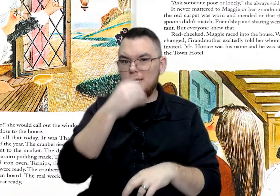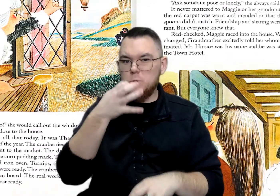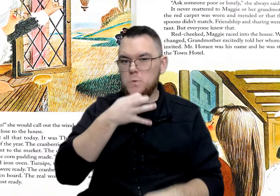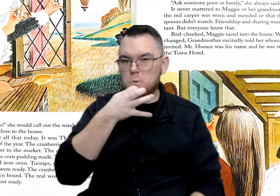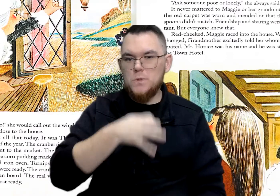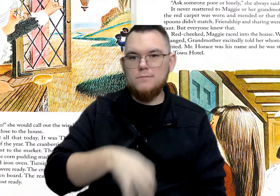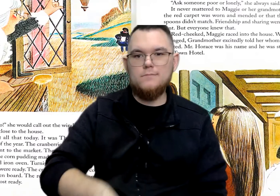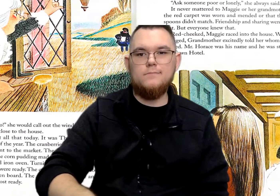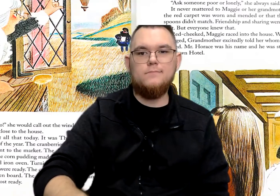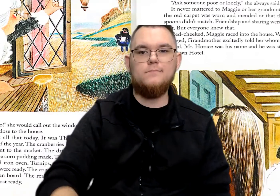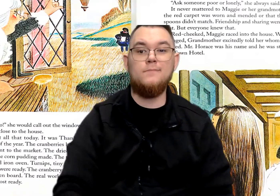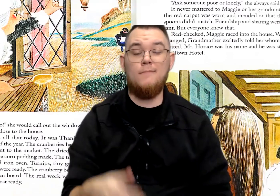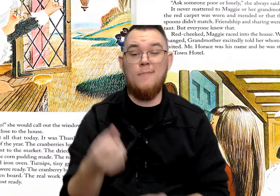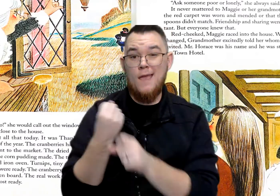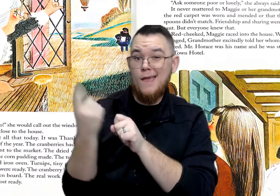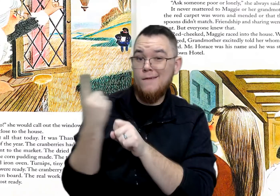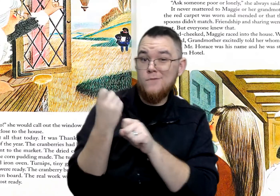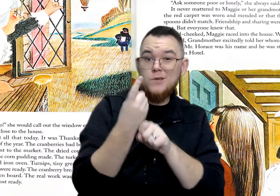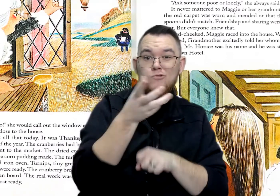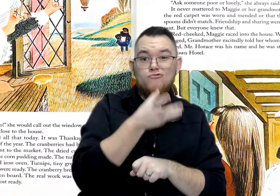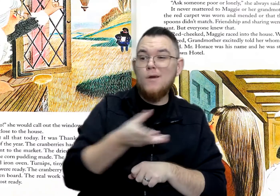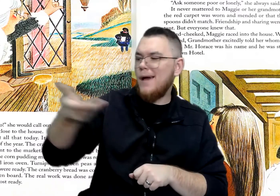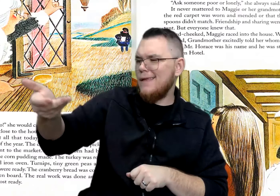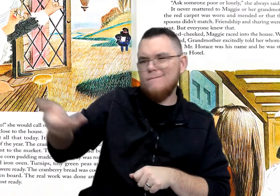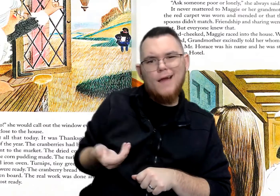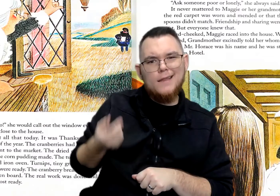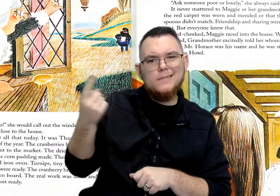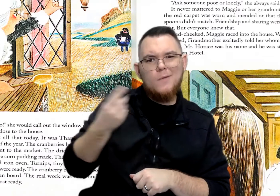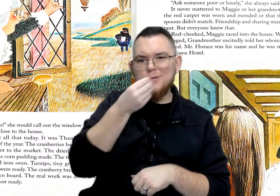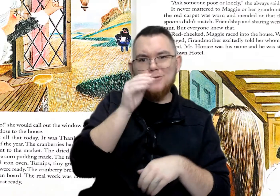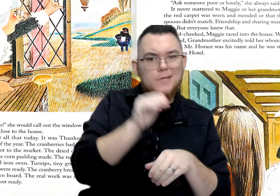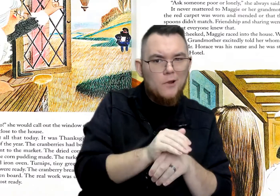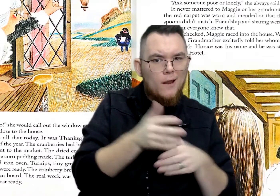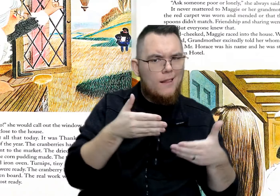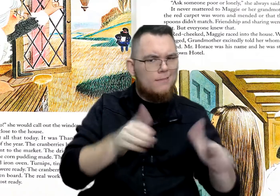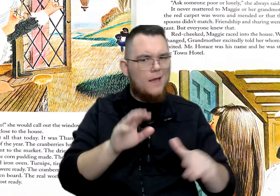Every year Grandmother united a guest for dinner and allowed Maggie to do the same.